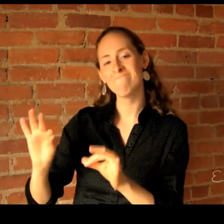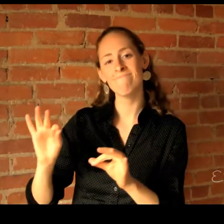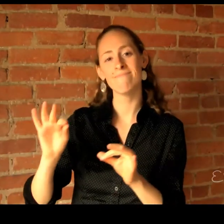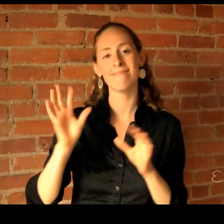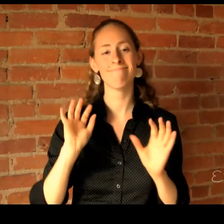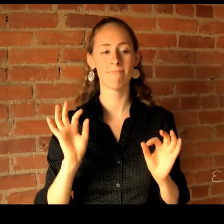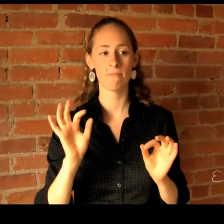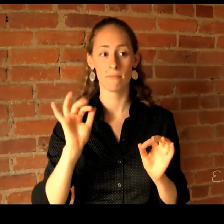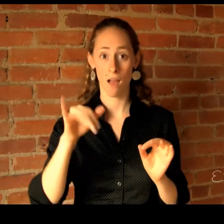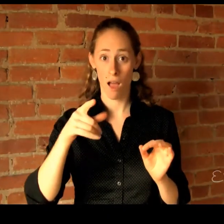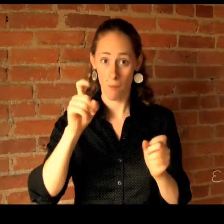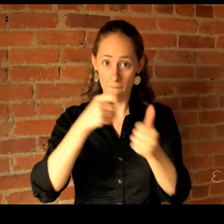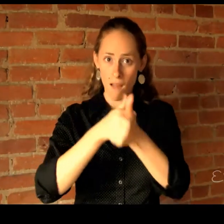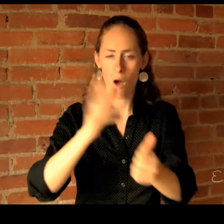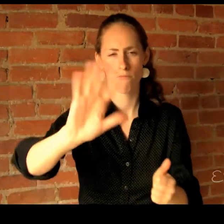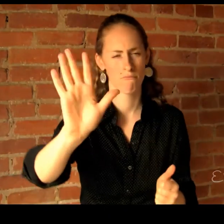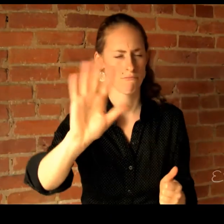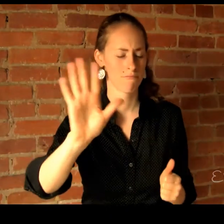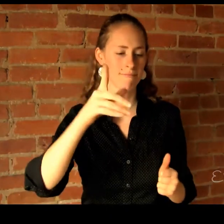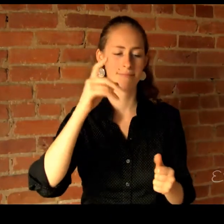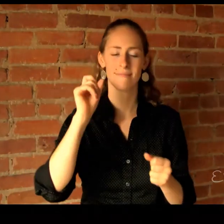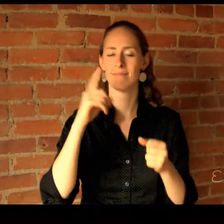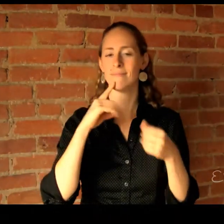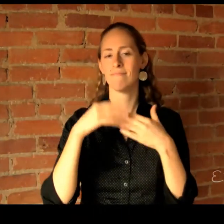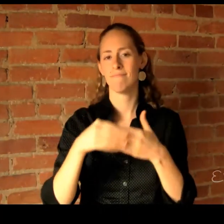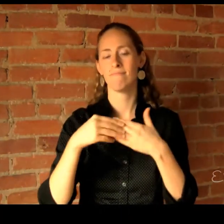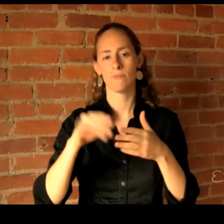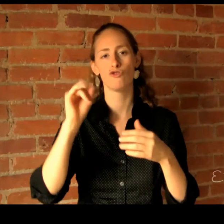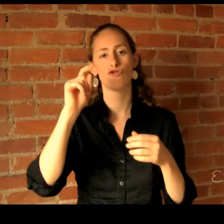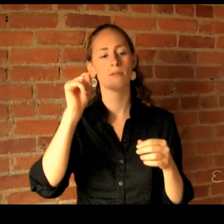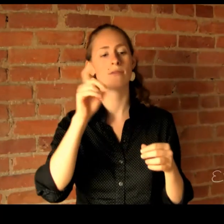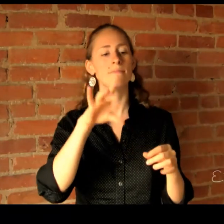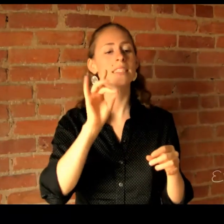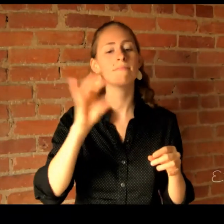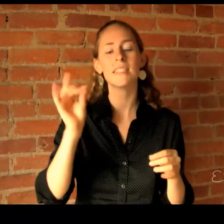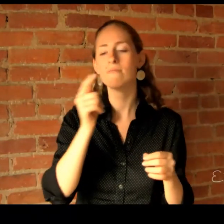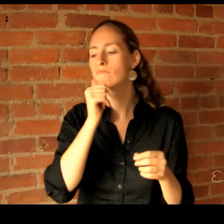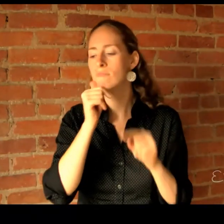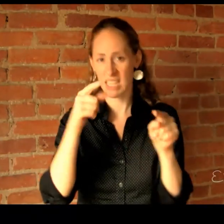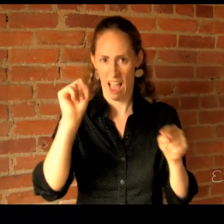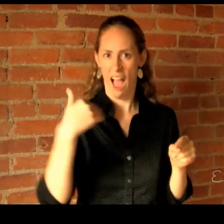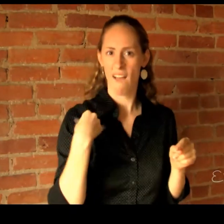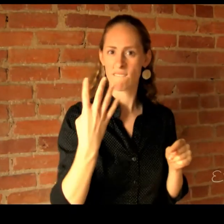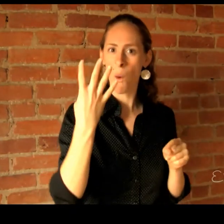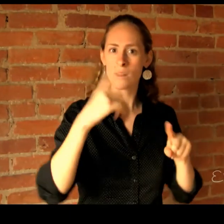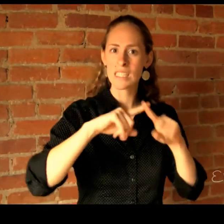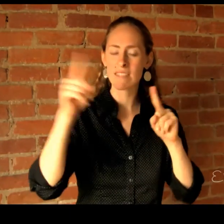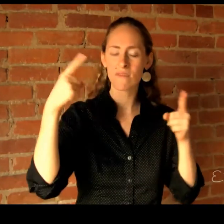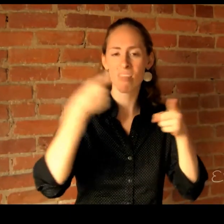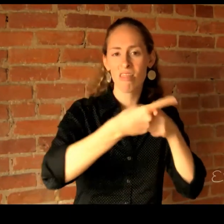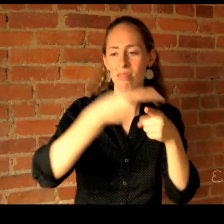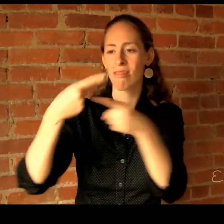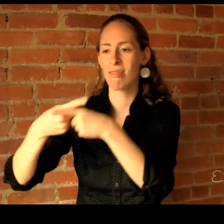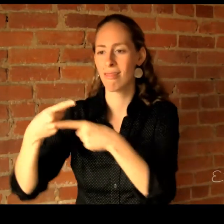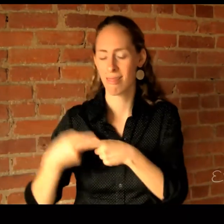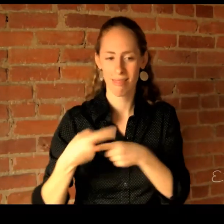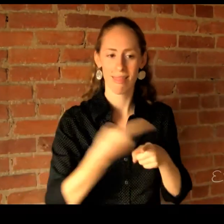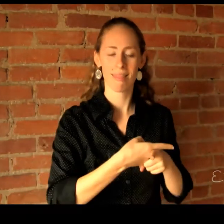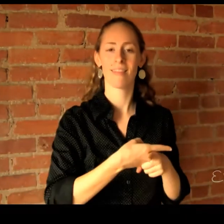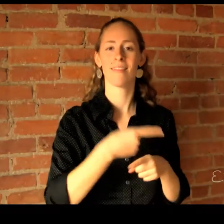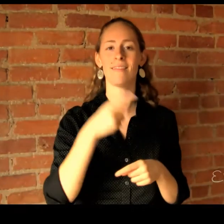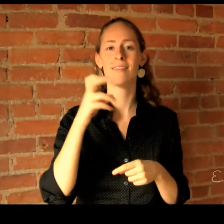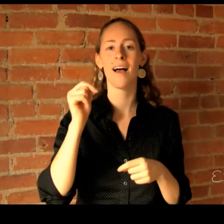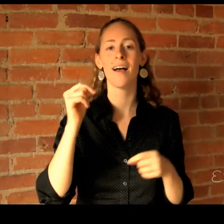at the end of the story. The options are endless. You can have four conflicts and then add on one